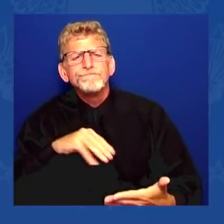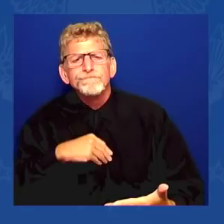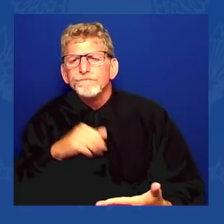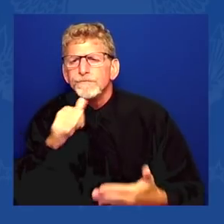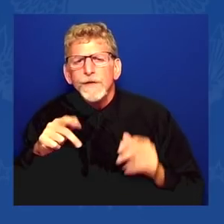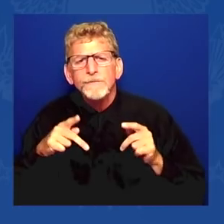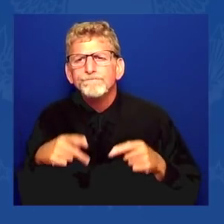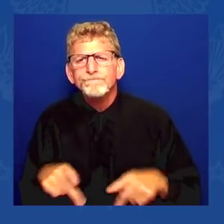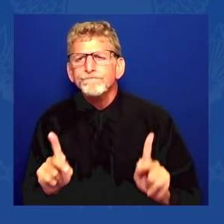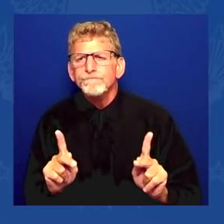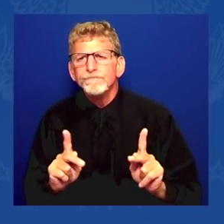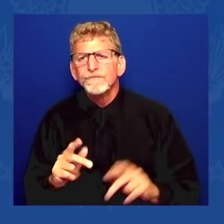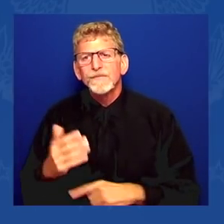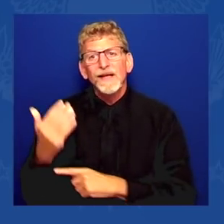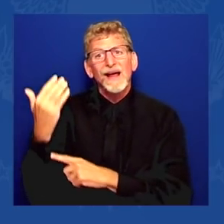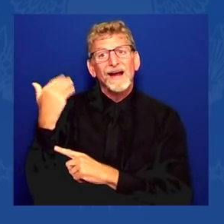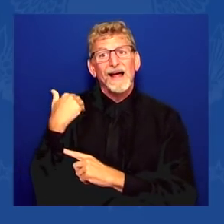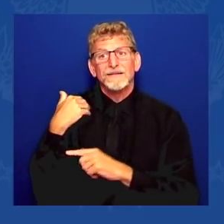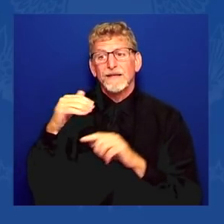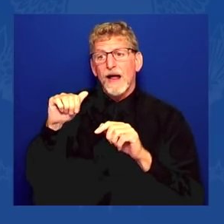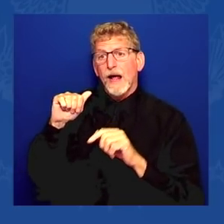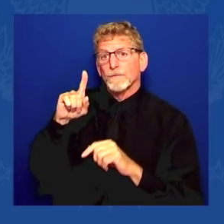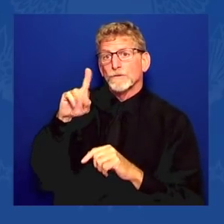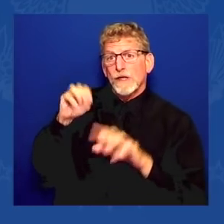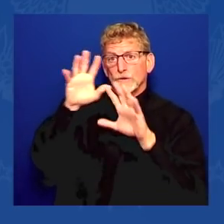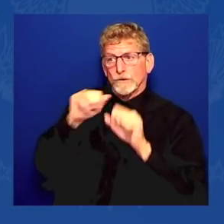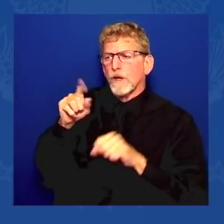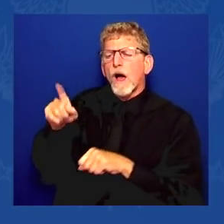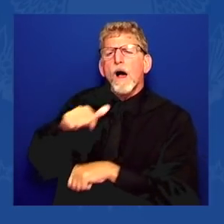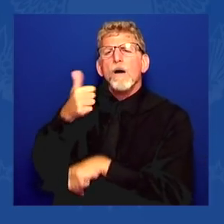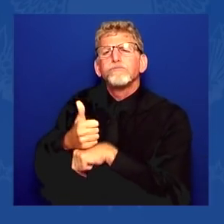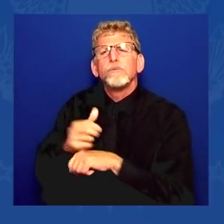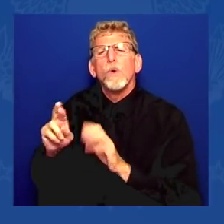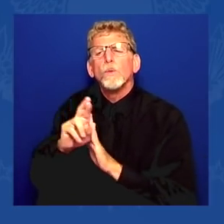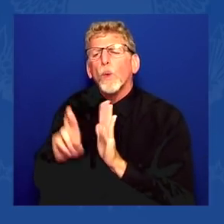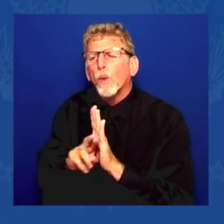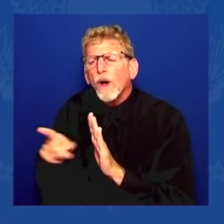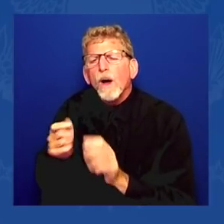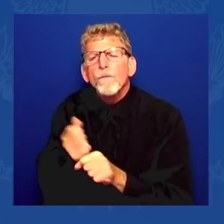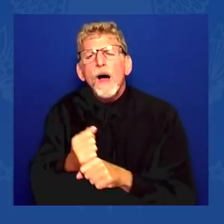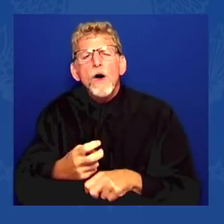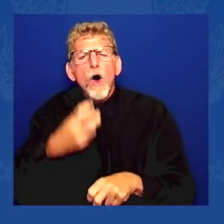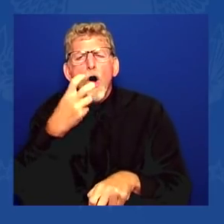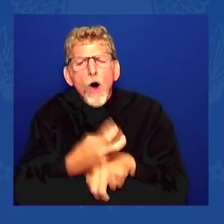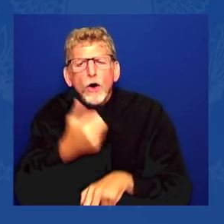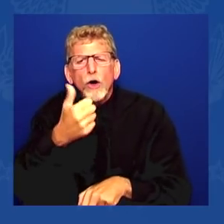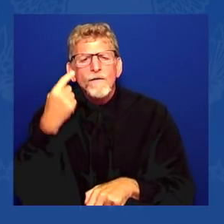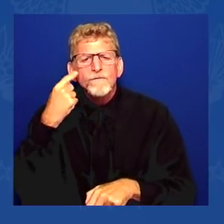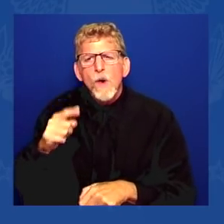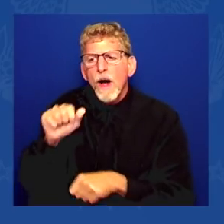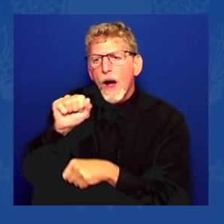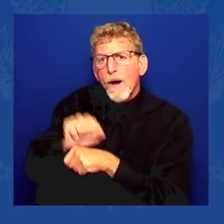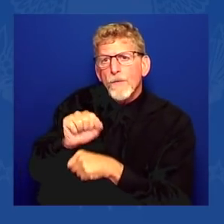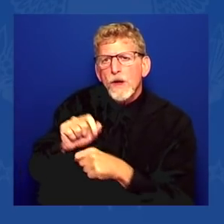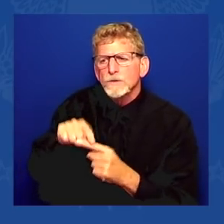makes it harder for those seeking redress for job discrimination to get justice. With this law, we're going to move in the direction